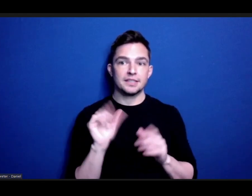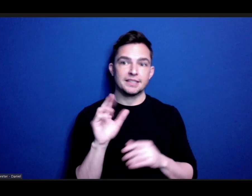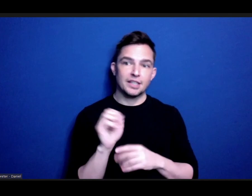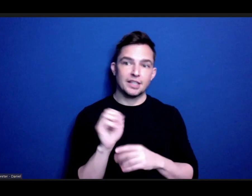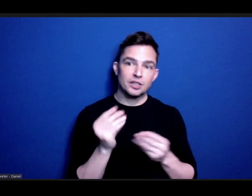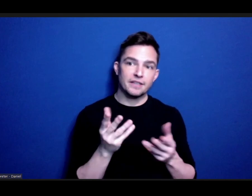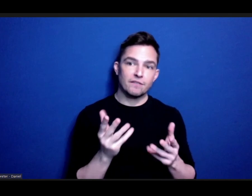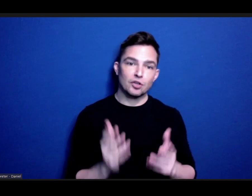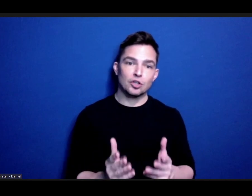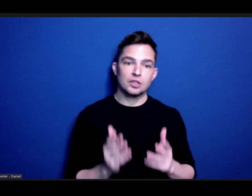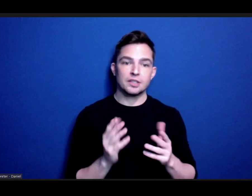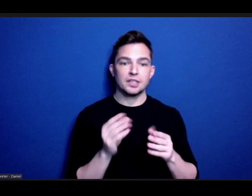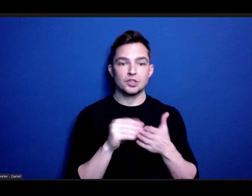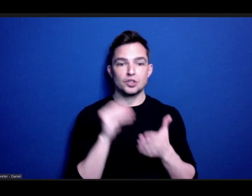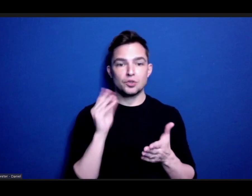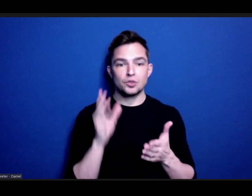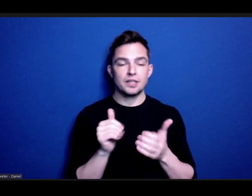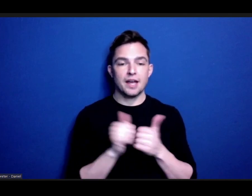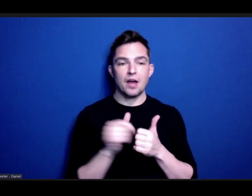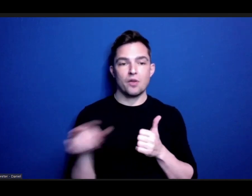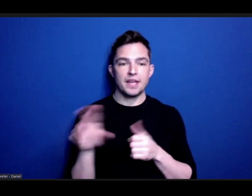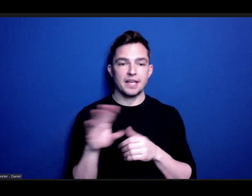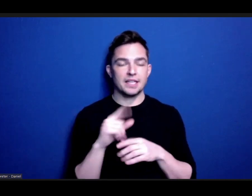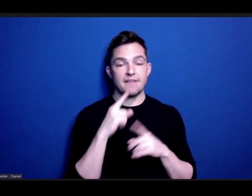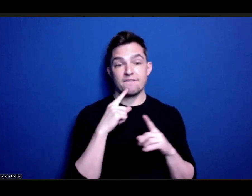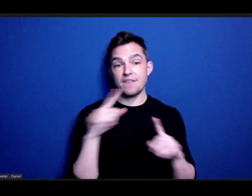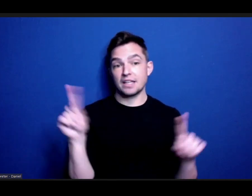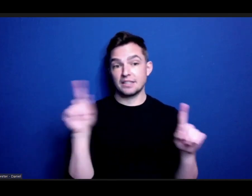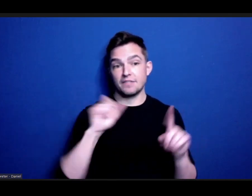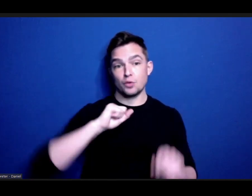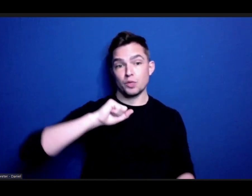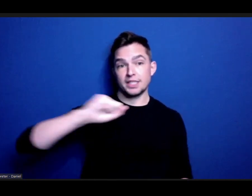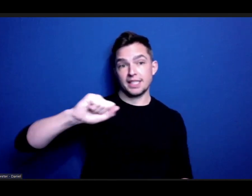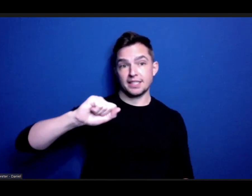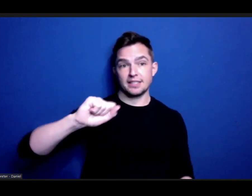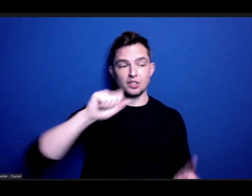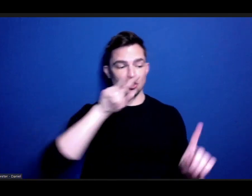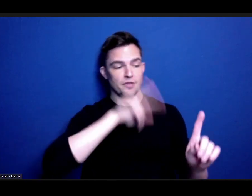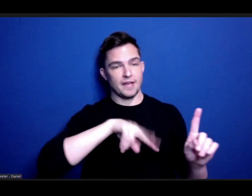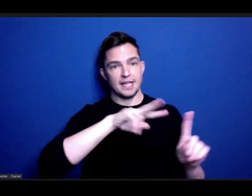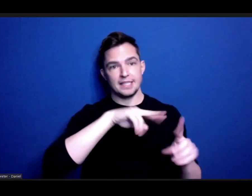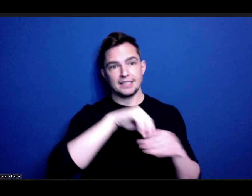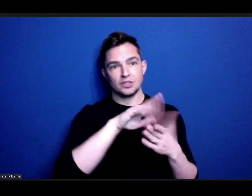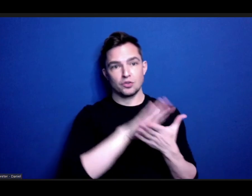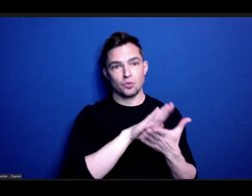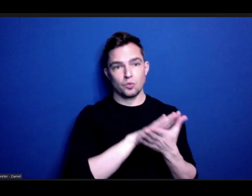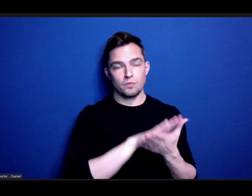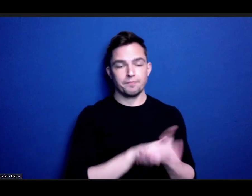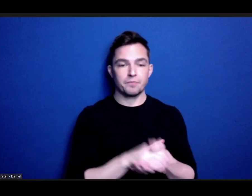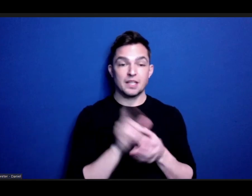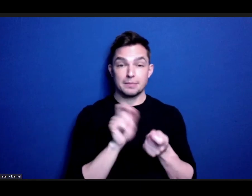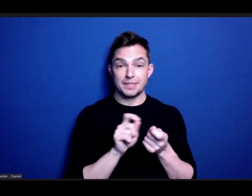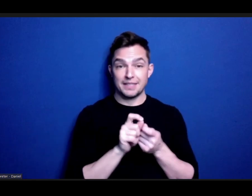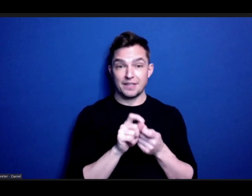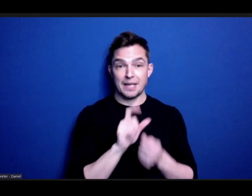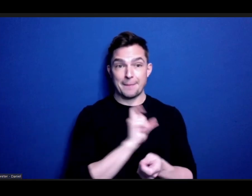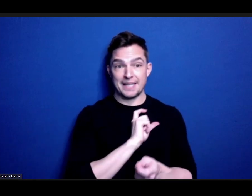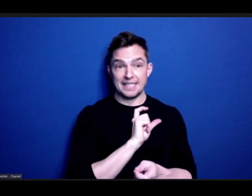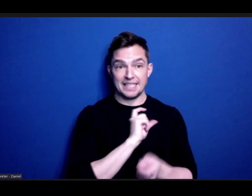and students can effectively resist surveillance in schools, especially police interactions